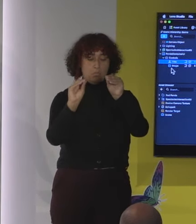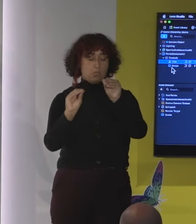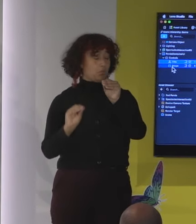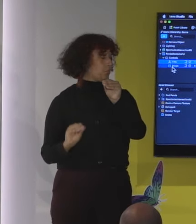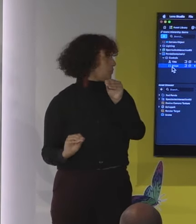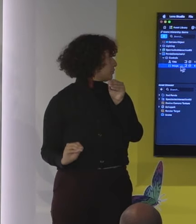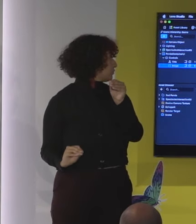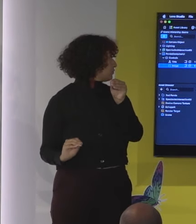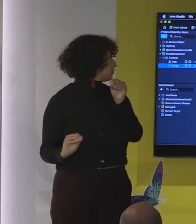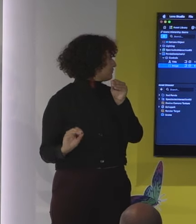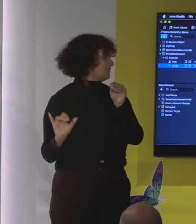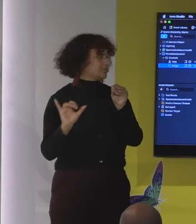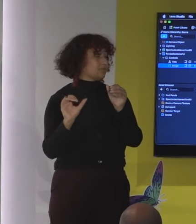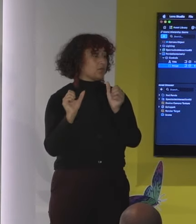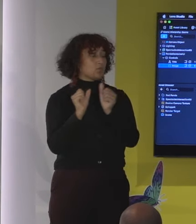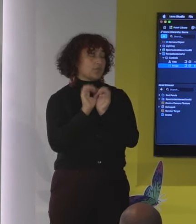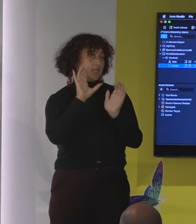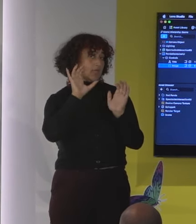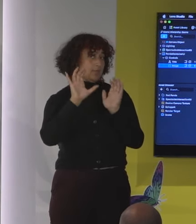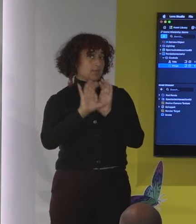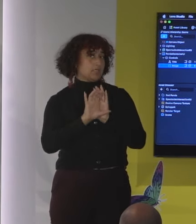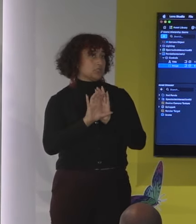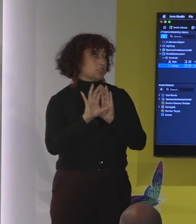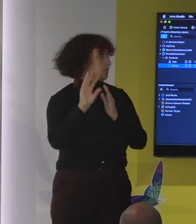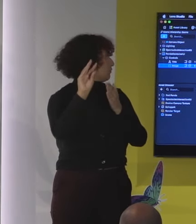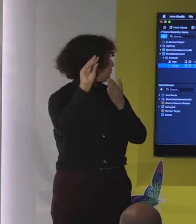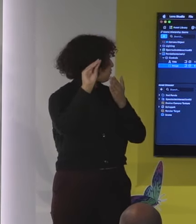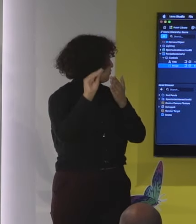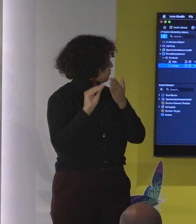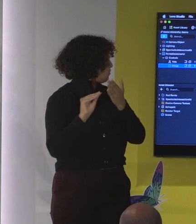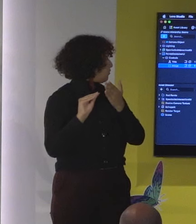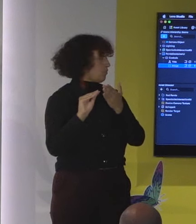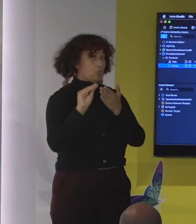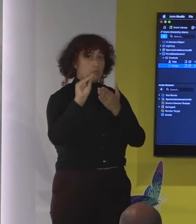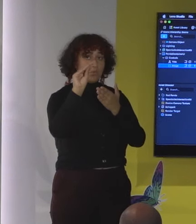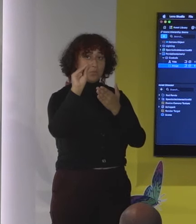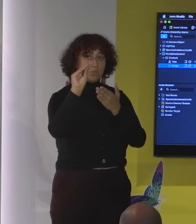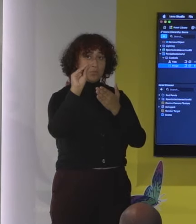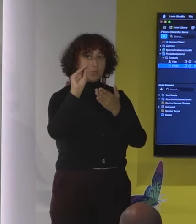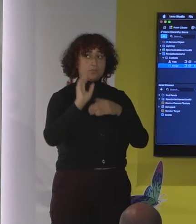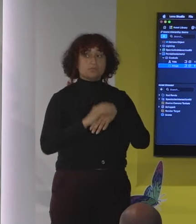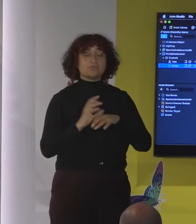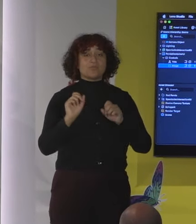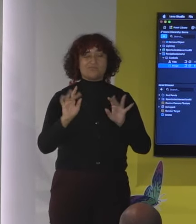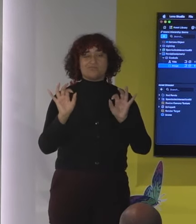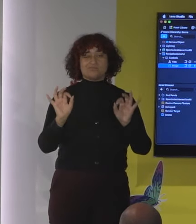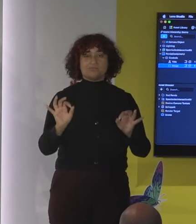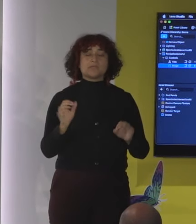And since same thing with this image, let's move this up. (object clangs) Okay, great. And this is a little big,